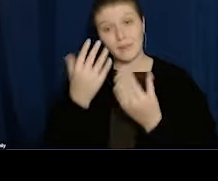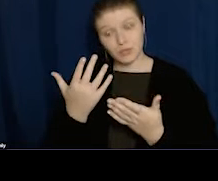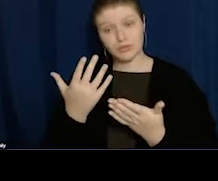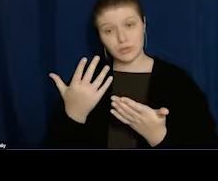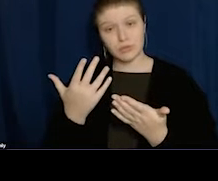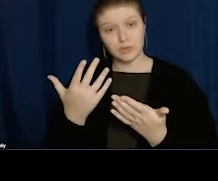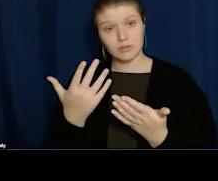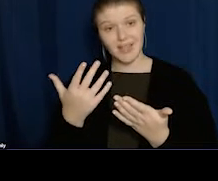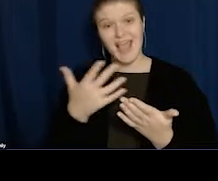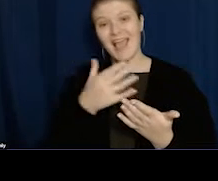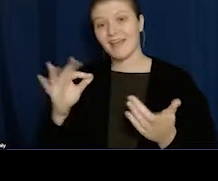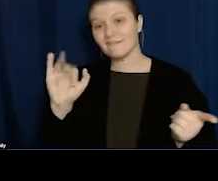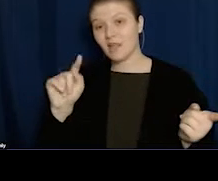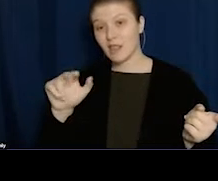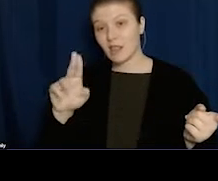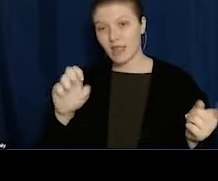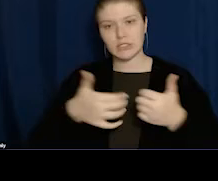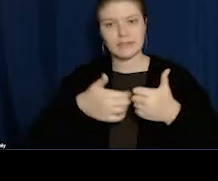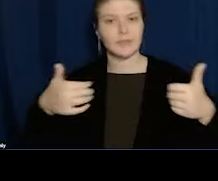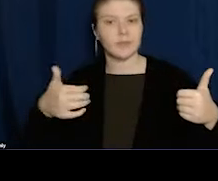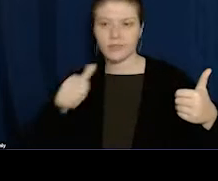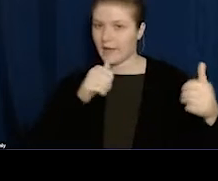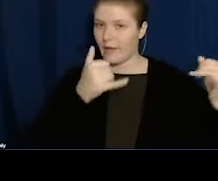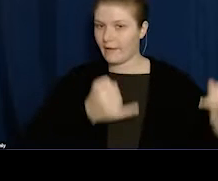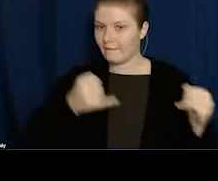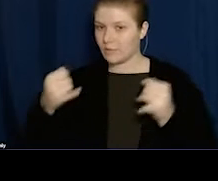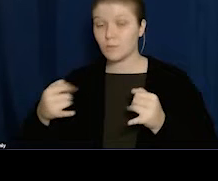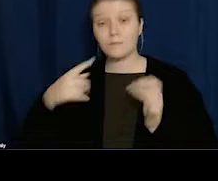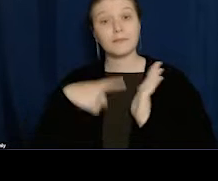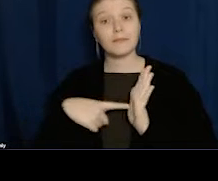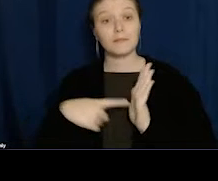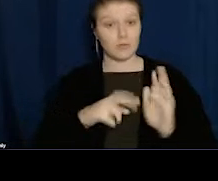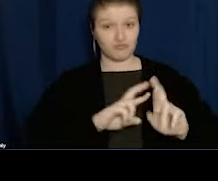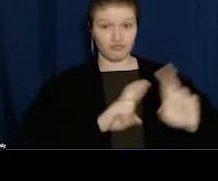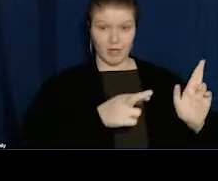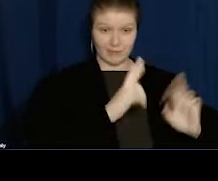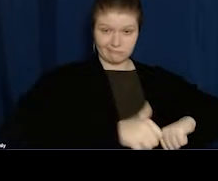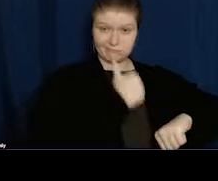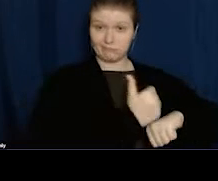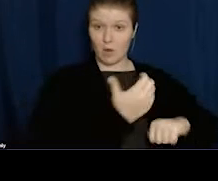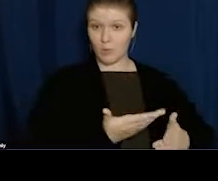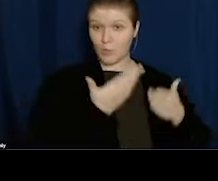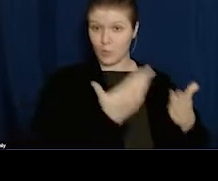So what that means is you cannot prepare a proposal in FastLane and be able to transfer that or see that in Research.gov.